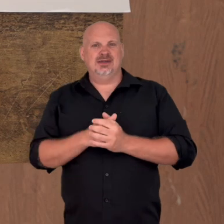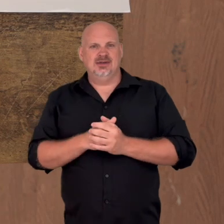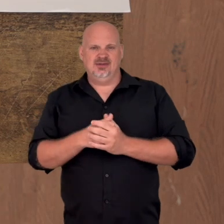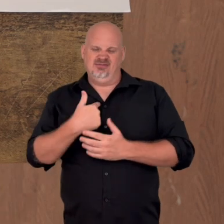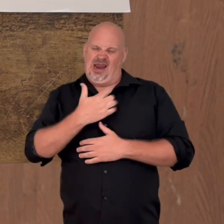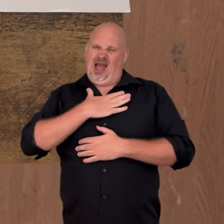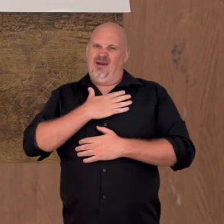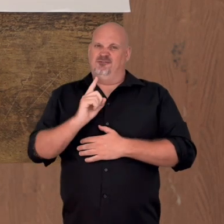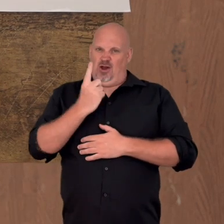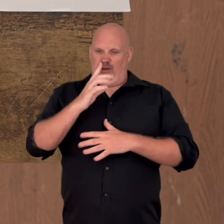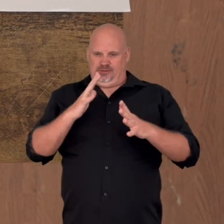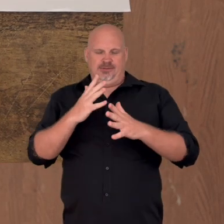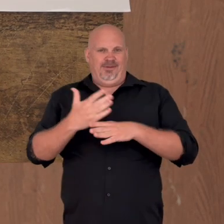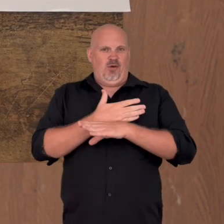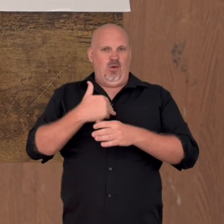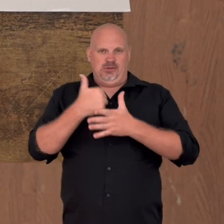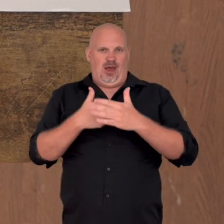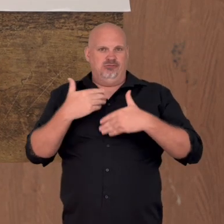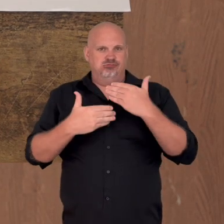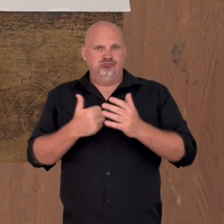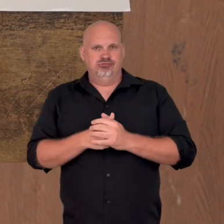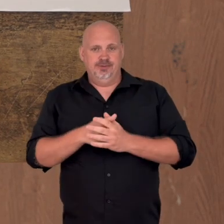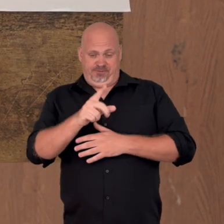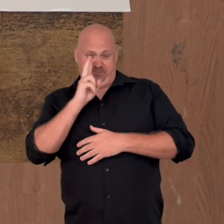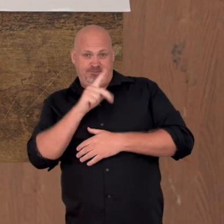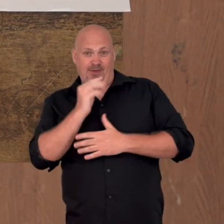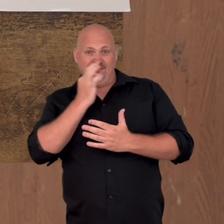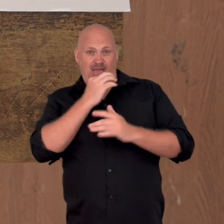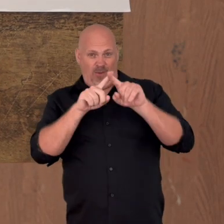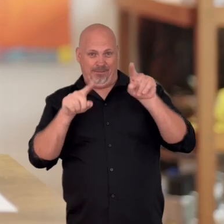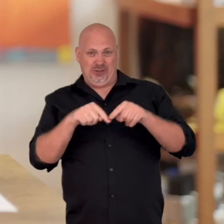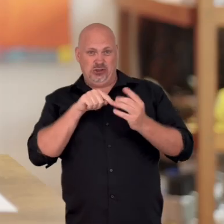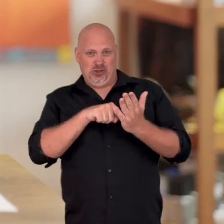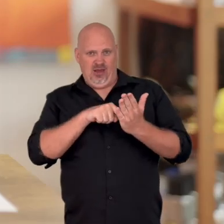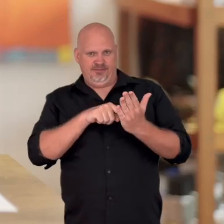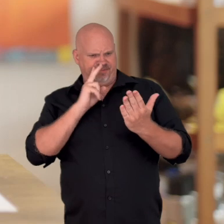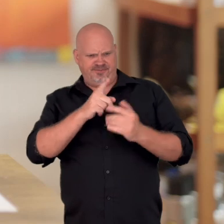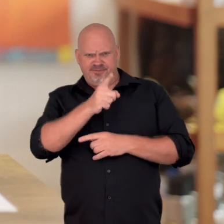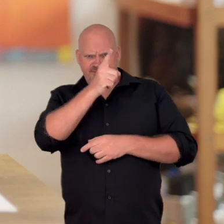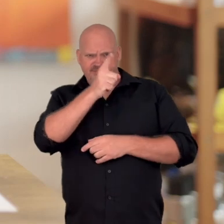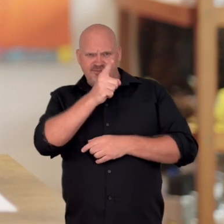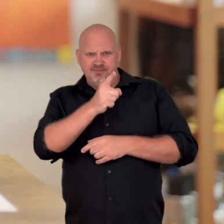you see that the stem of the lotus flower is in the middle and then you see that the